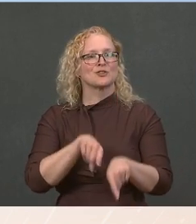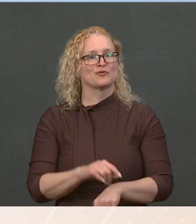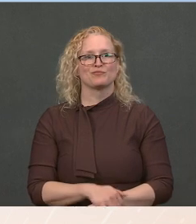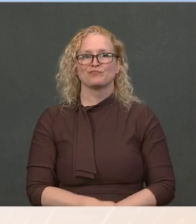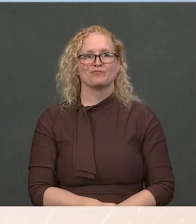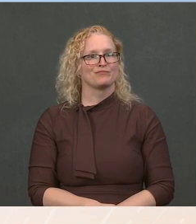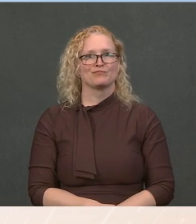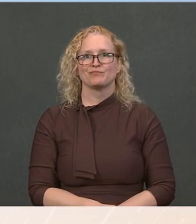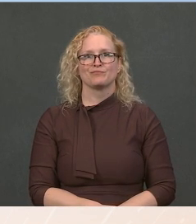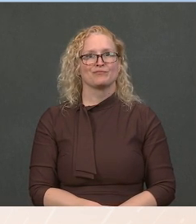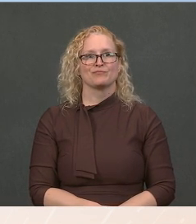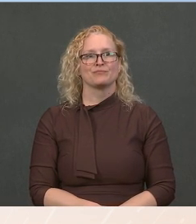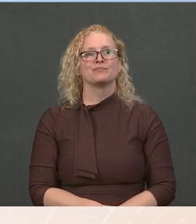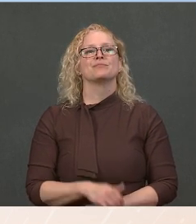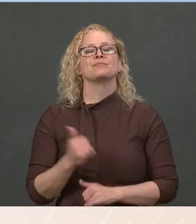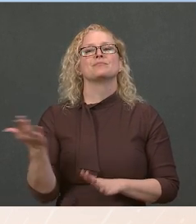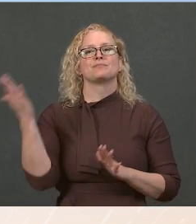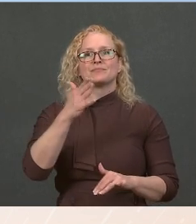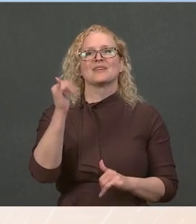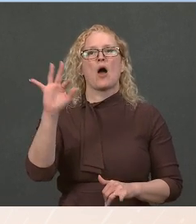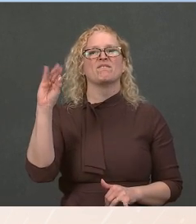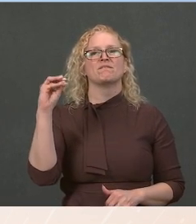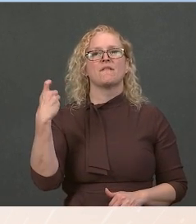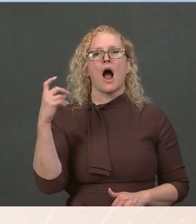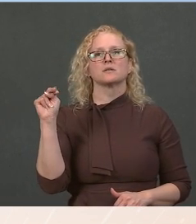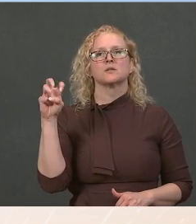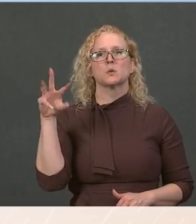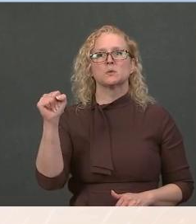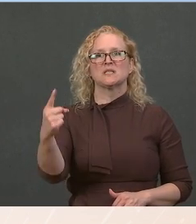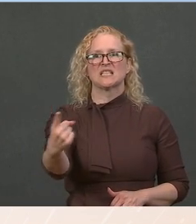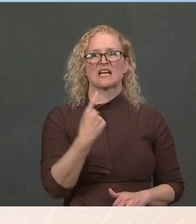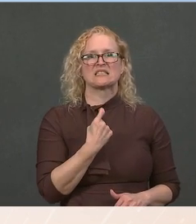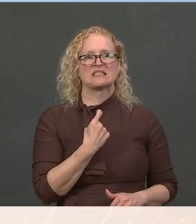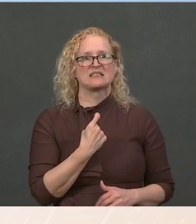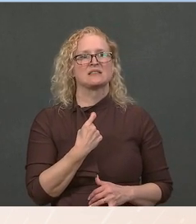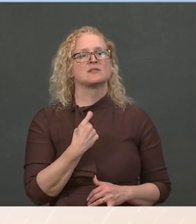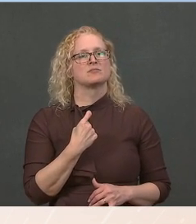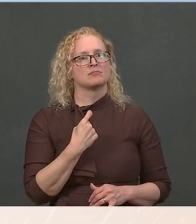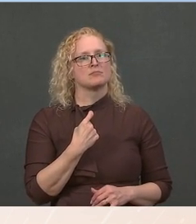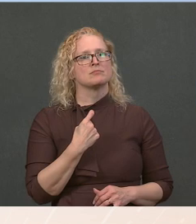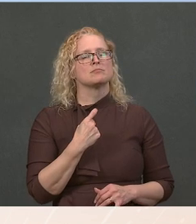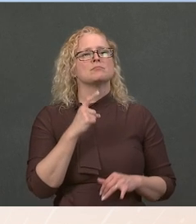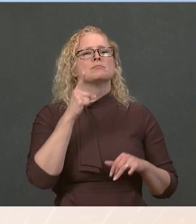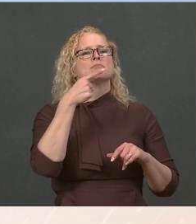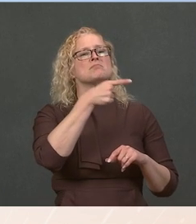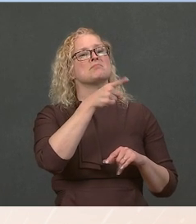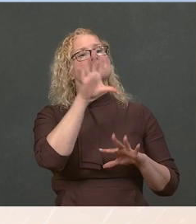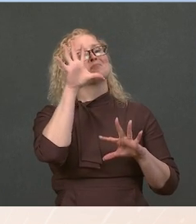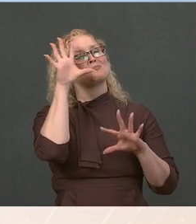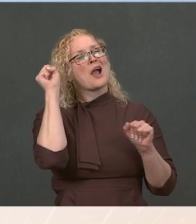is negotiating cash payments for some illegal immigrants who were separated from family members under the last administration.